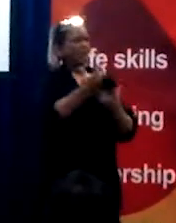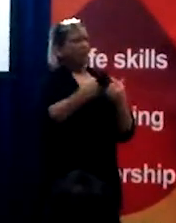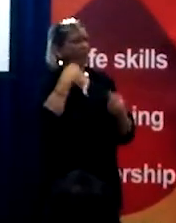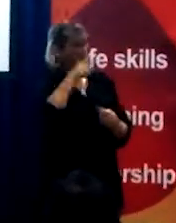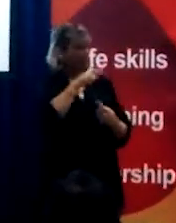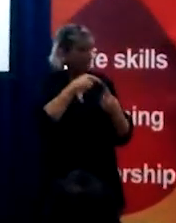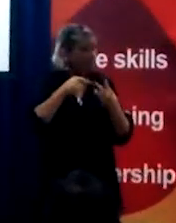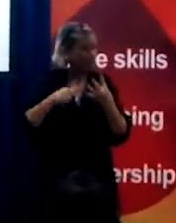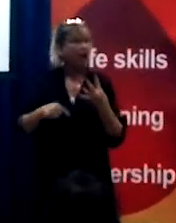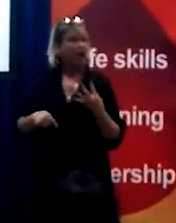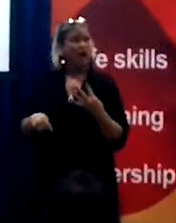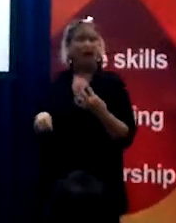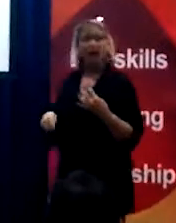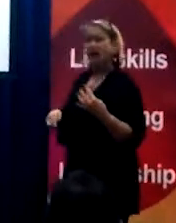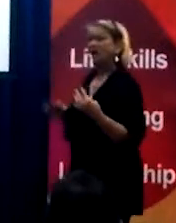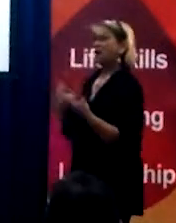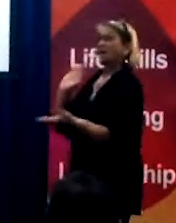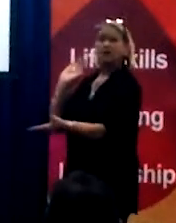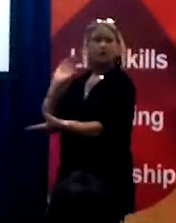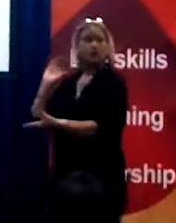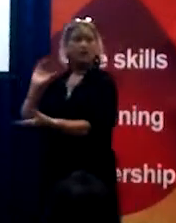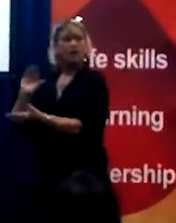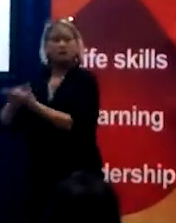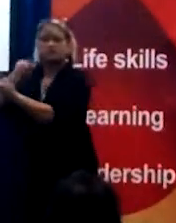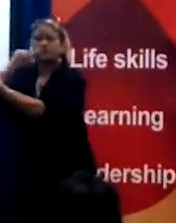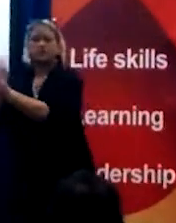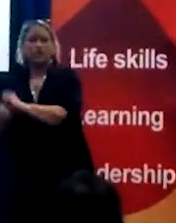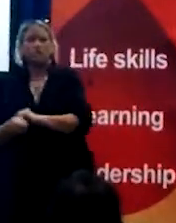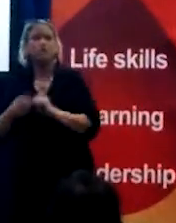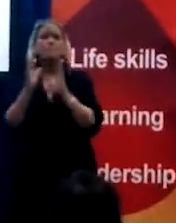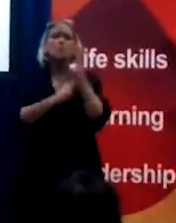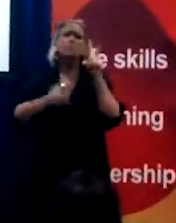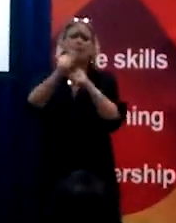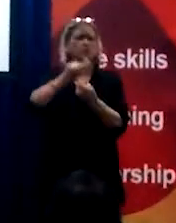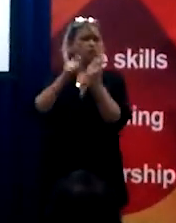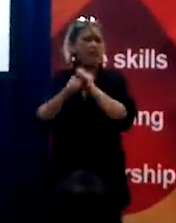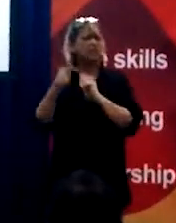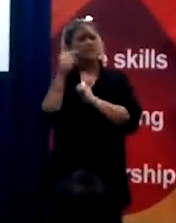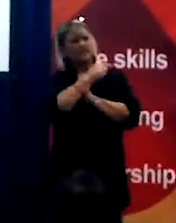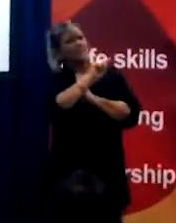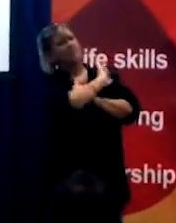So I want to tell you how we’re addressing these things at Mosman Park and how things are changing. Missed that one.